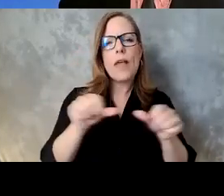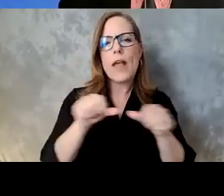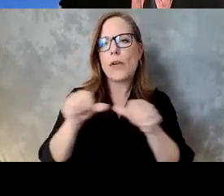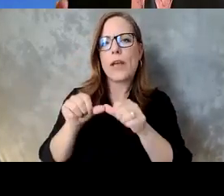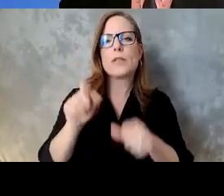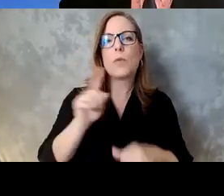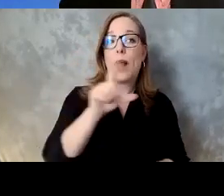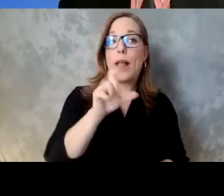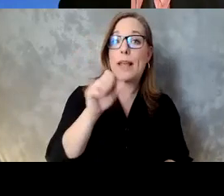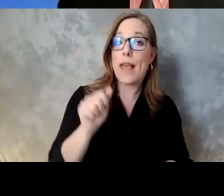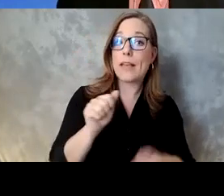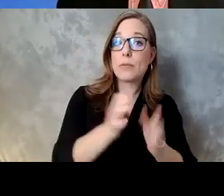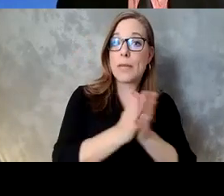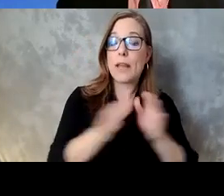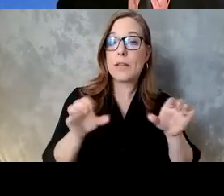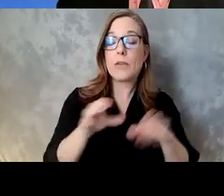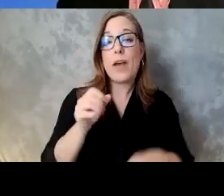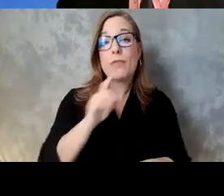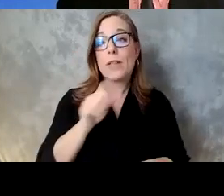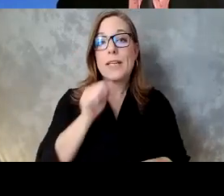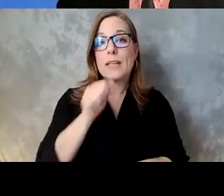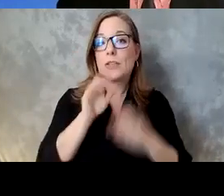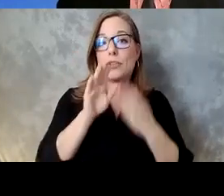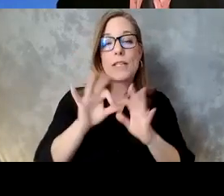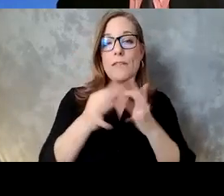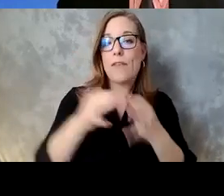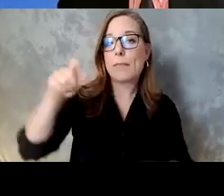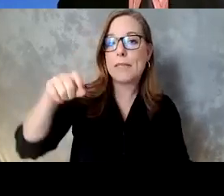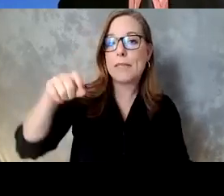law or really what families need. We'll talk more about this specific requirement and more